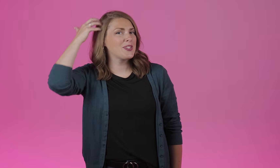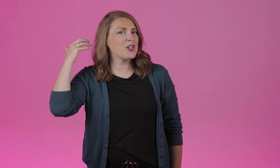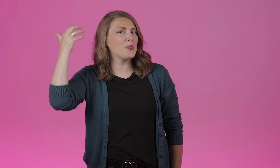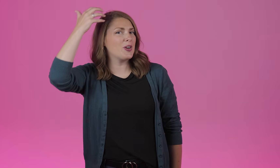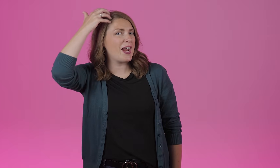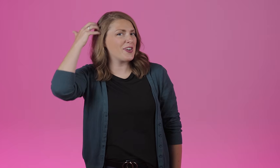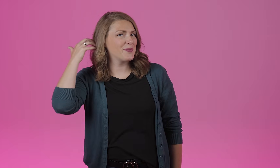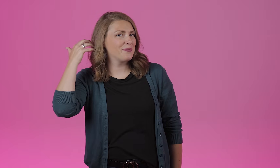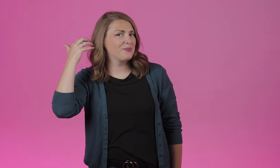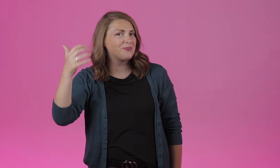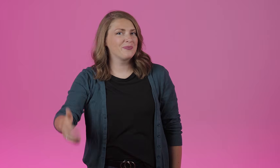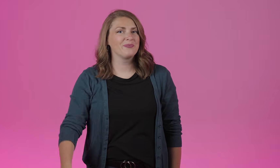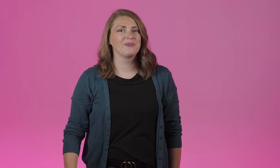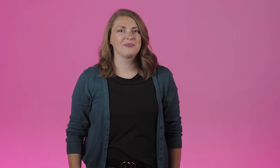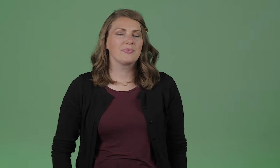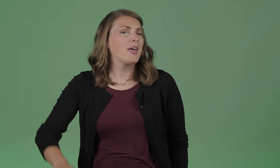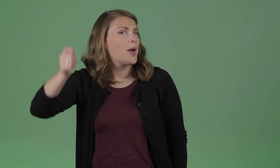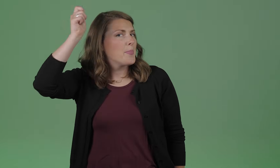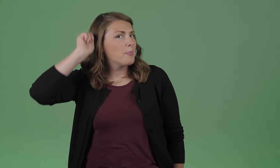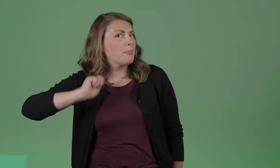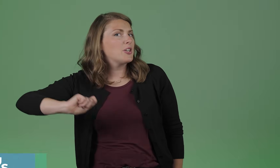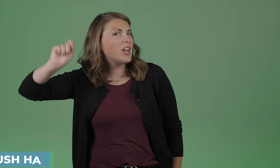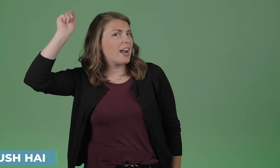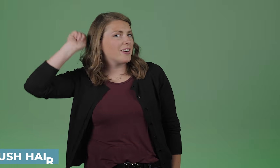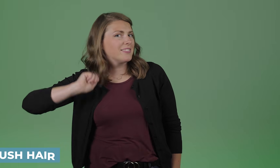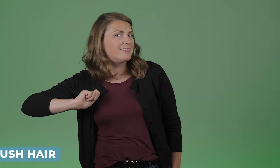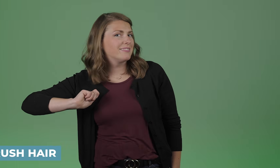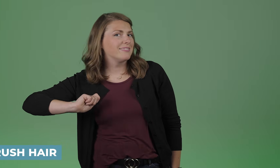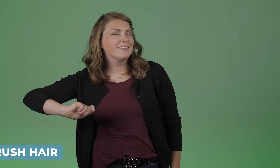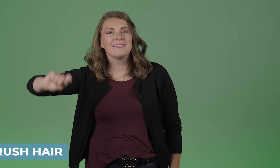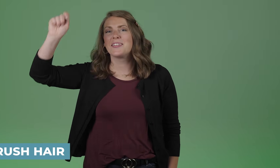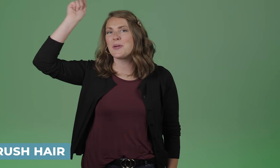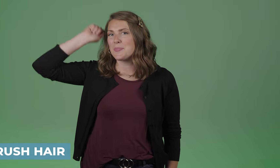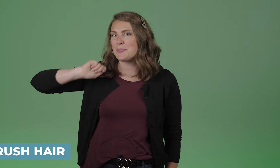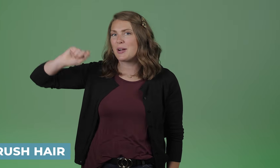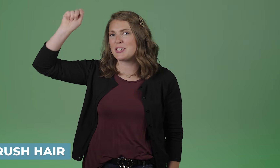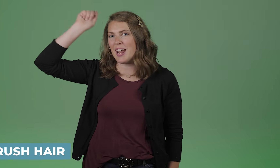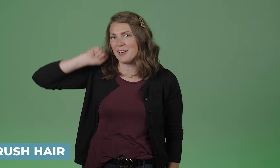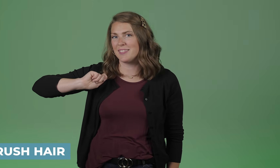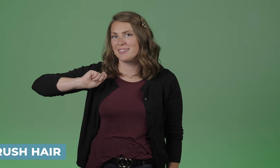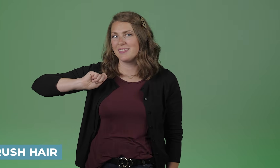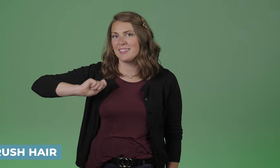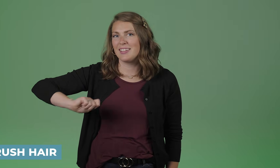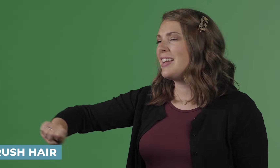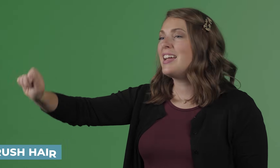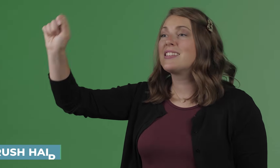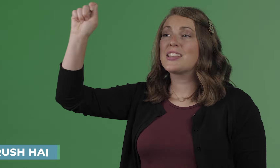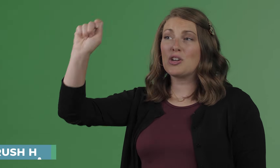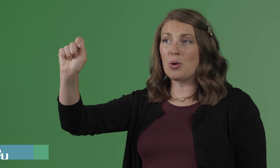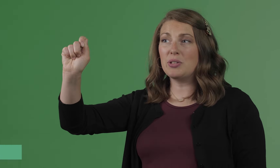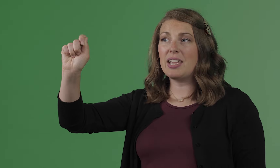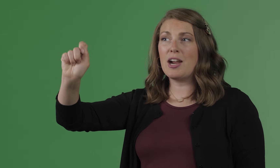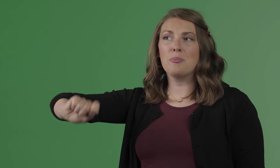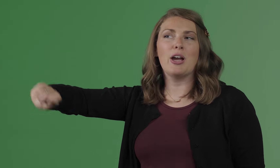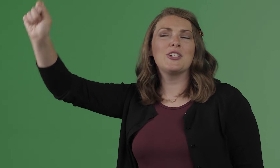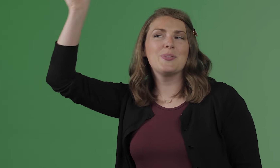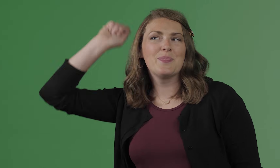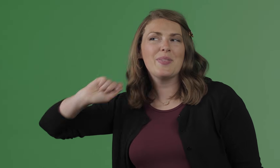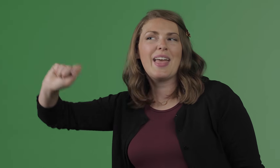'to comb your hair.' 'Brush hair, brush hair,' it's like you're holding a hair brush